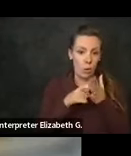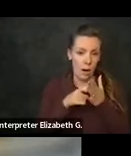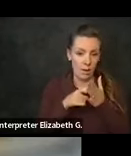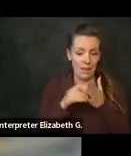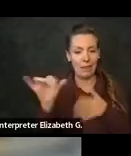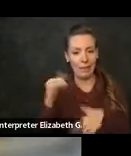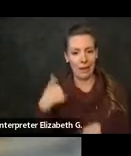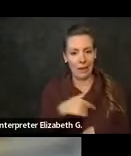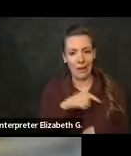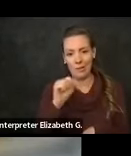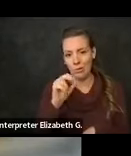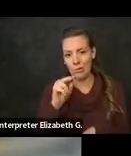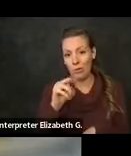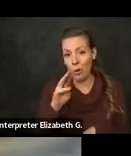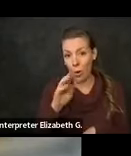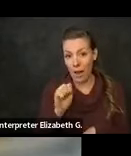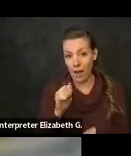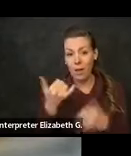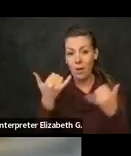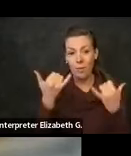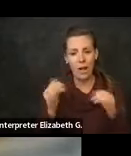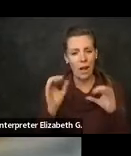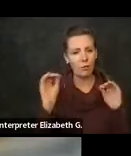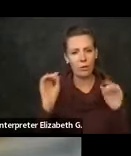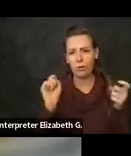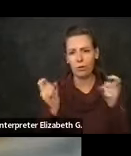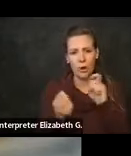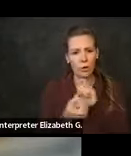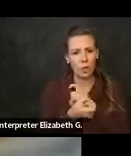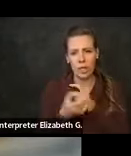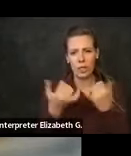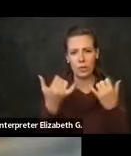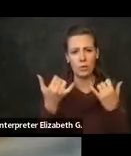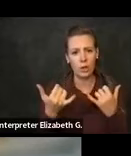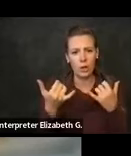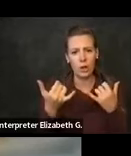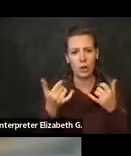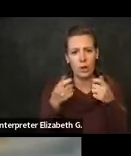For now, there will be no changes to the current masking policies in Sonoma County.